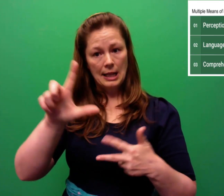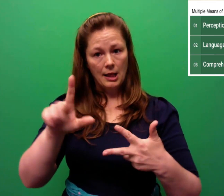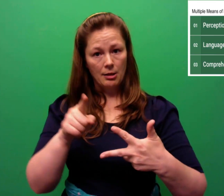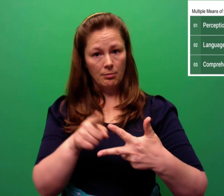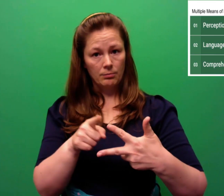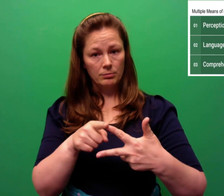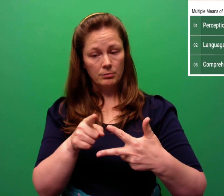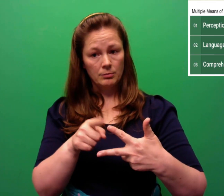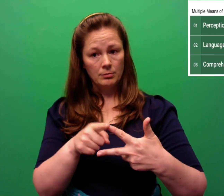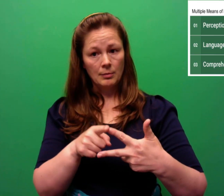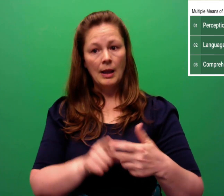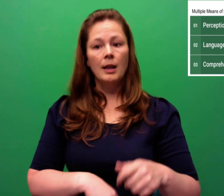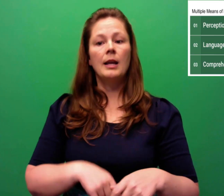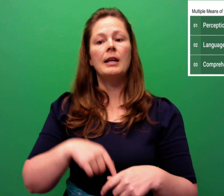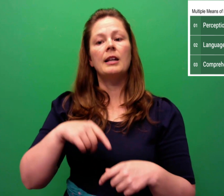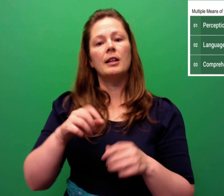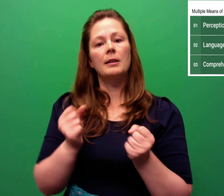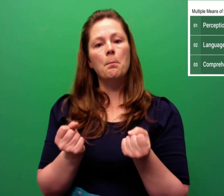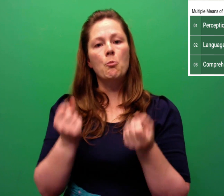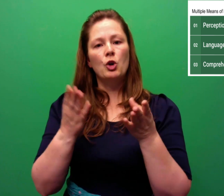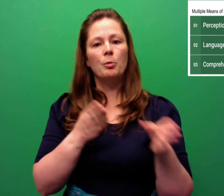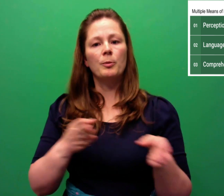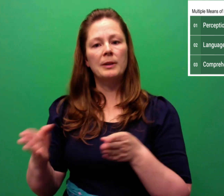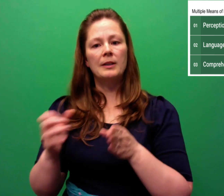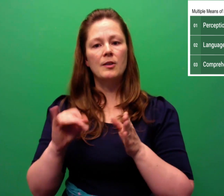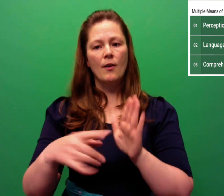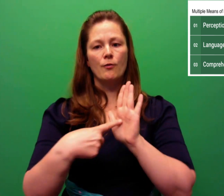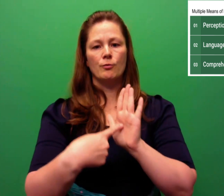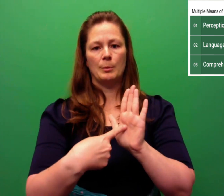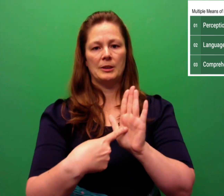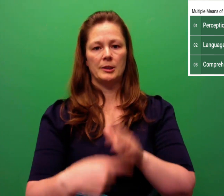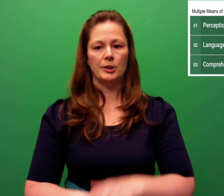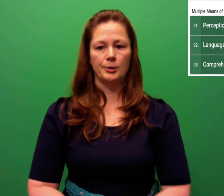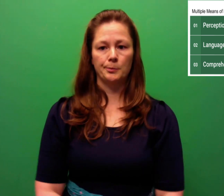The second principle of UDL we will discuss is multiple means of